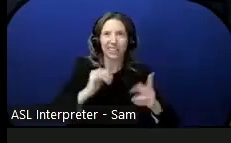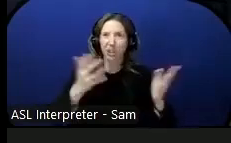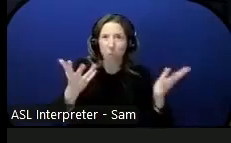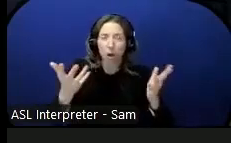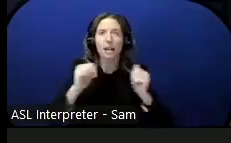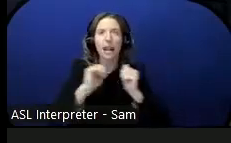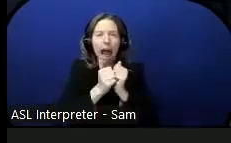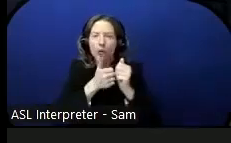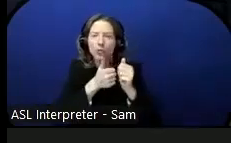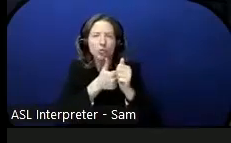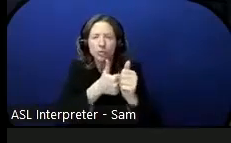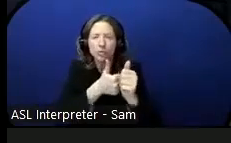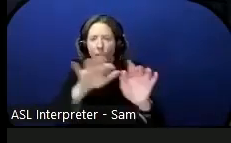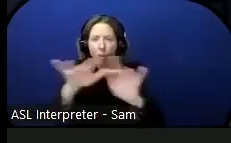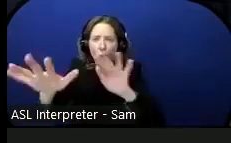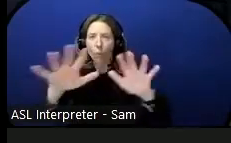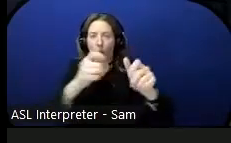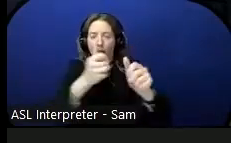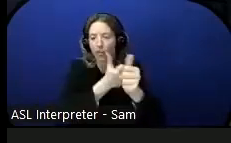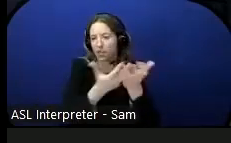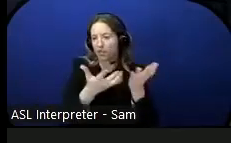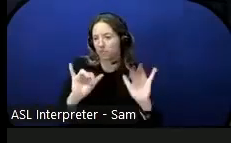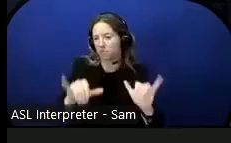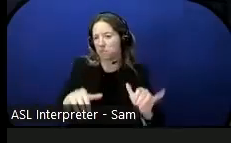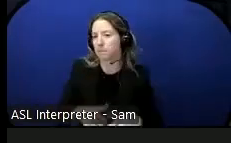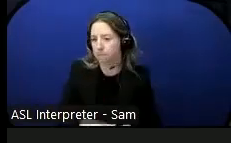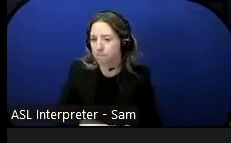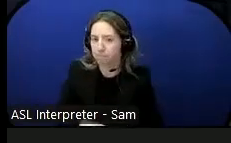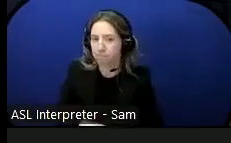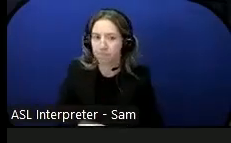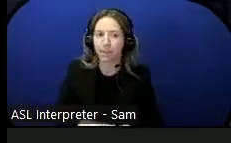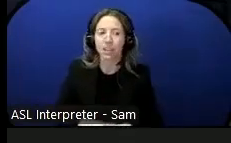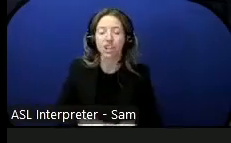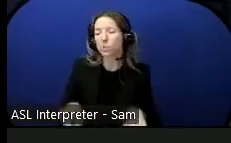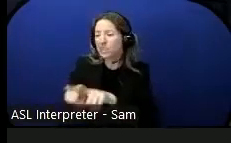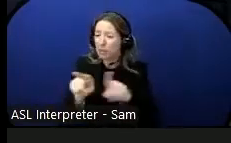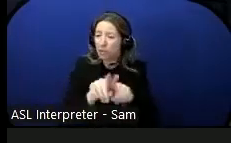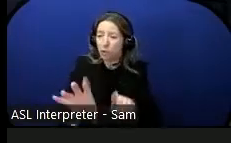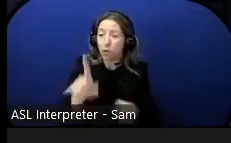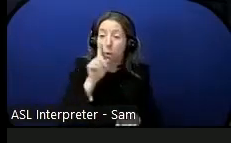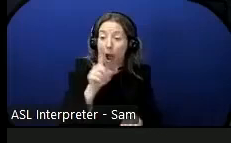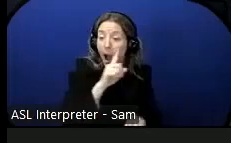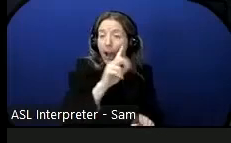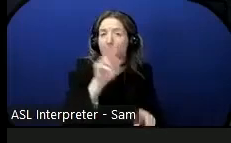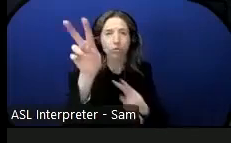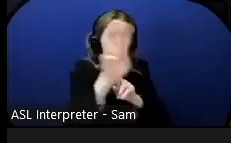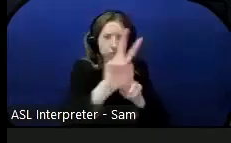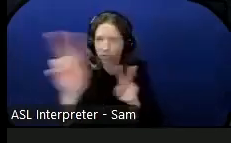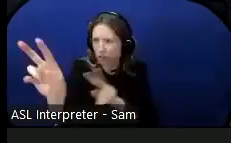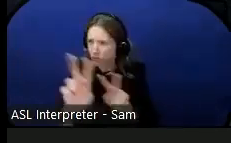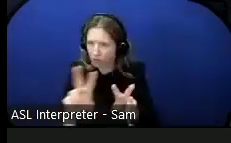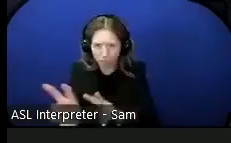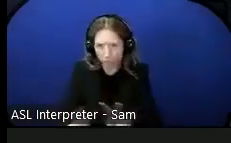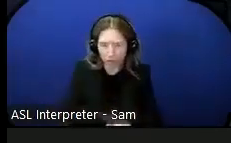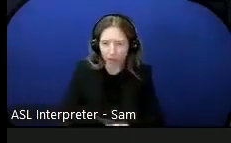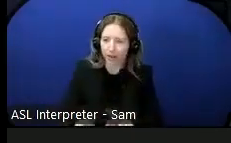without having to read the entire page, the same way that you might sweep your eye across and look for things that are visually styled to help you understand what's on there.